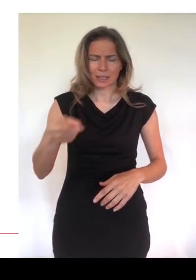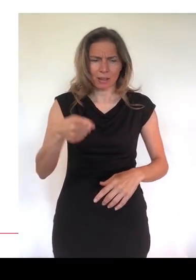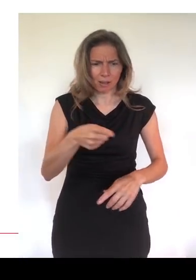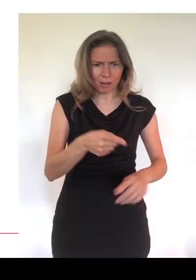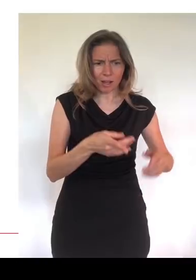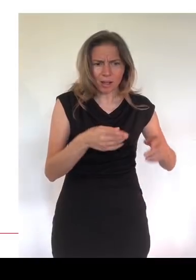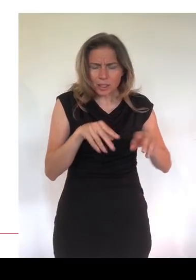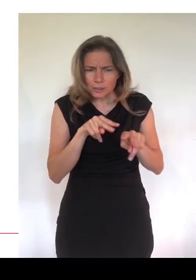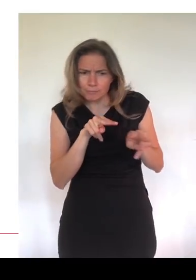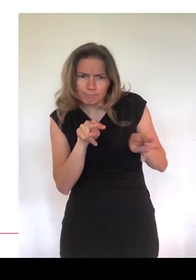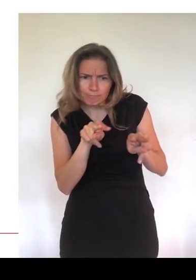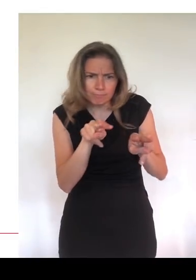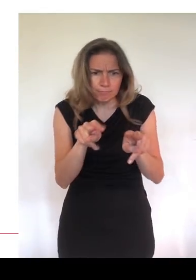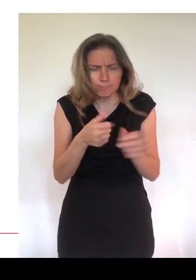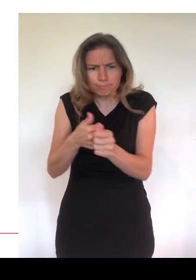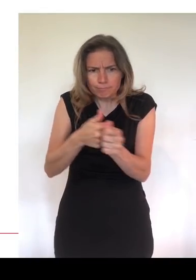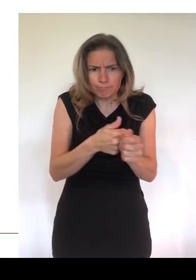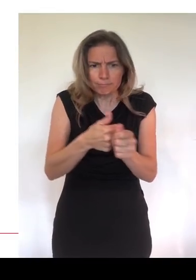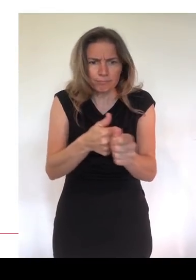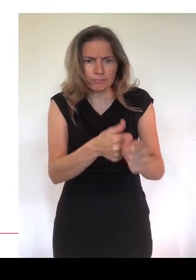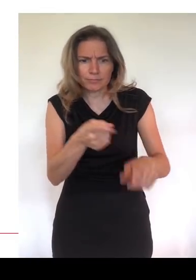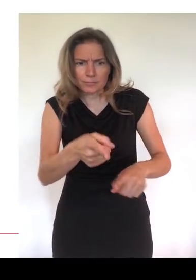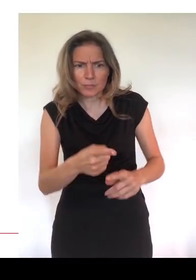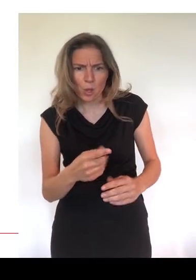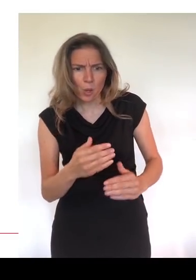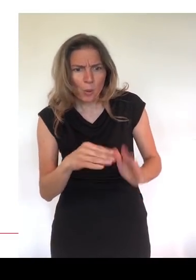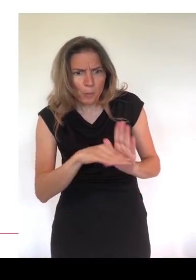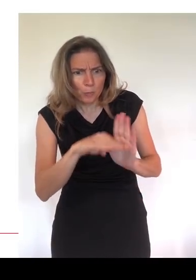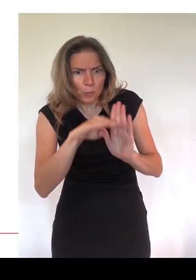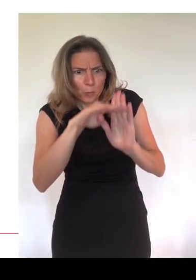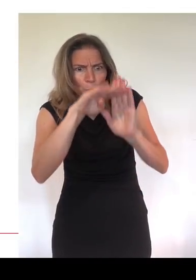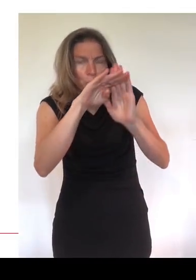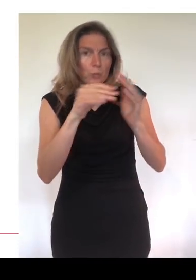and on the framework of sign language of the Netherlands education there's also